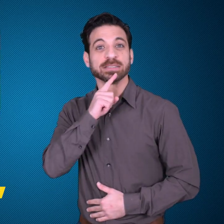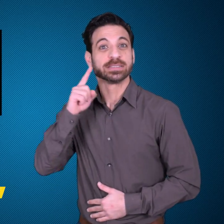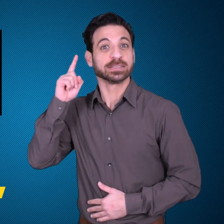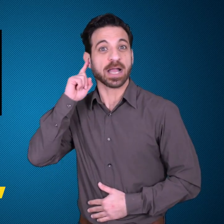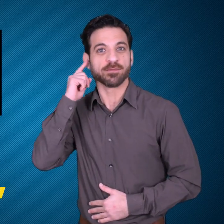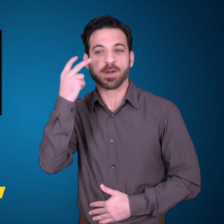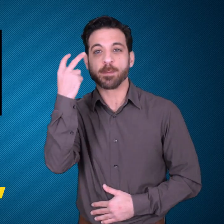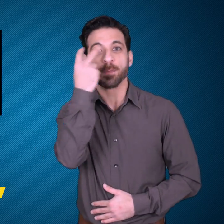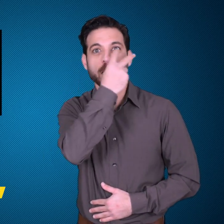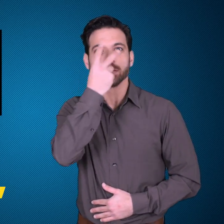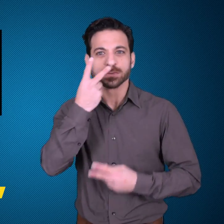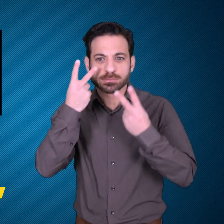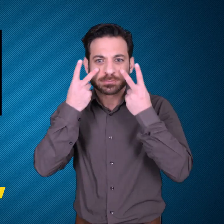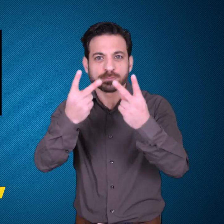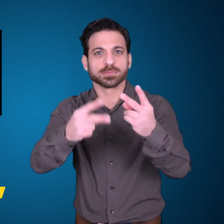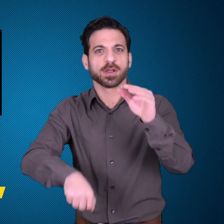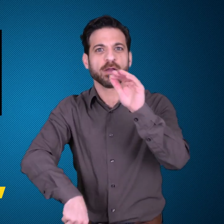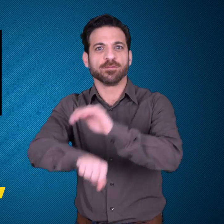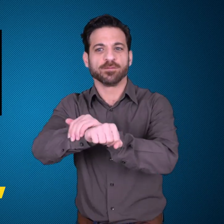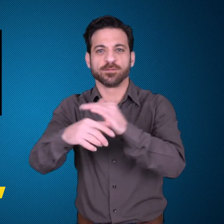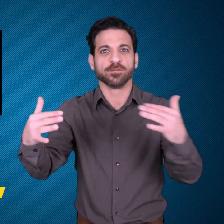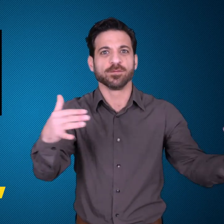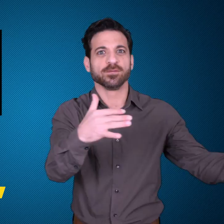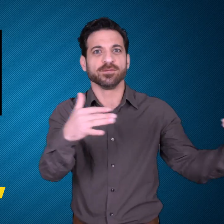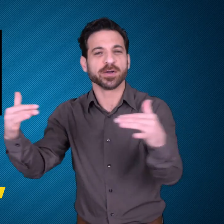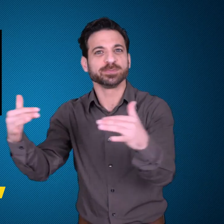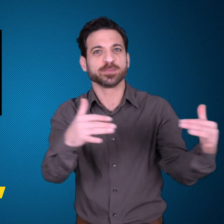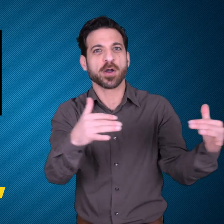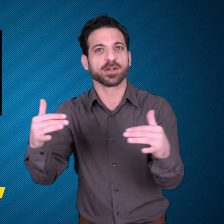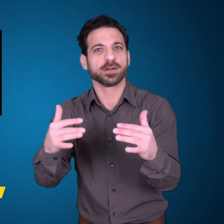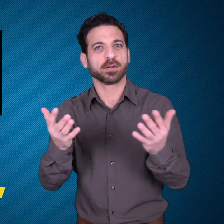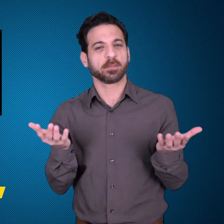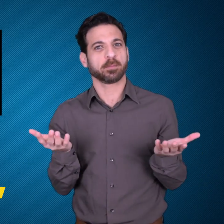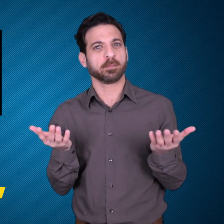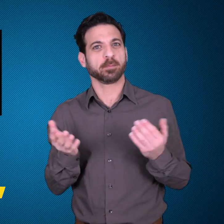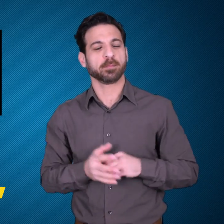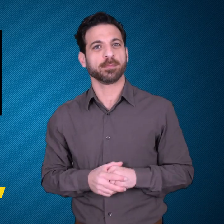Memnos: Deafblind watches the football game